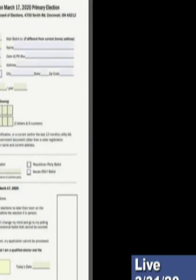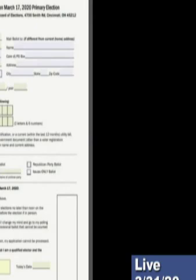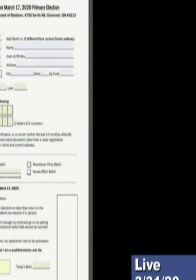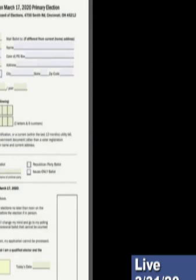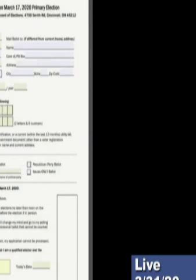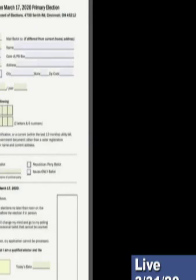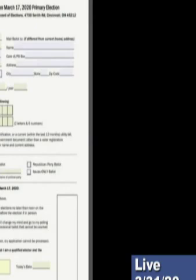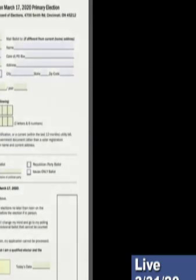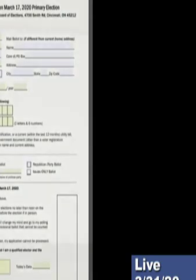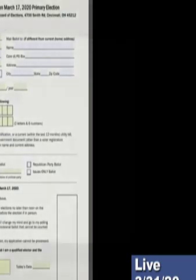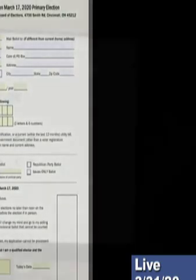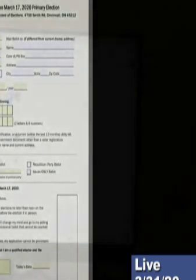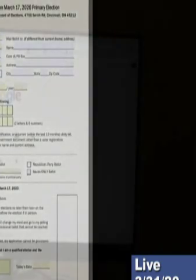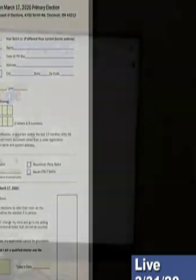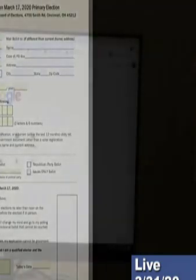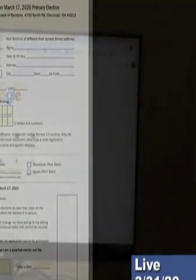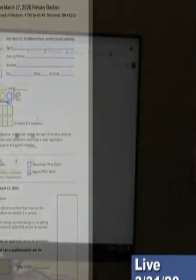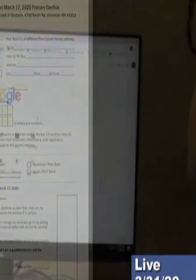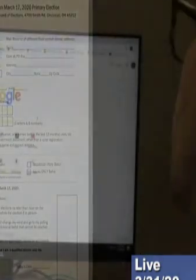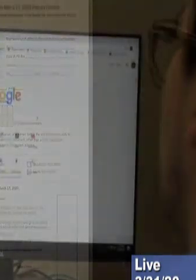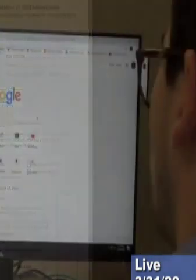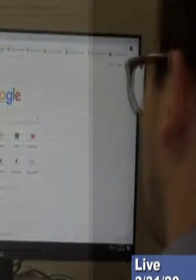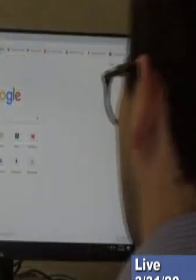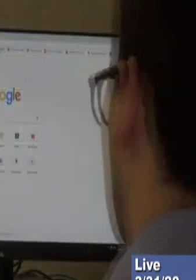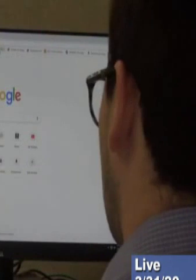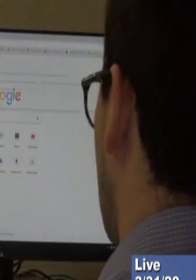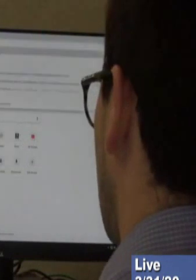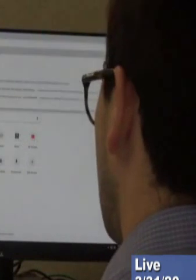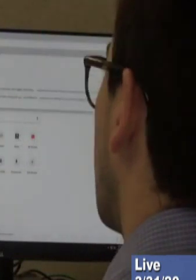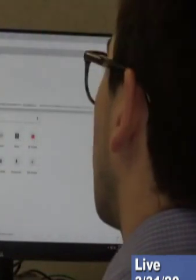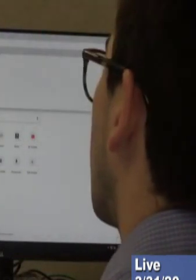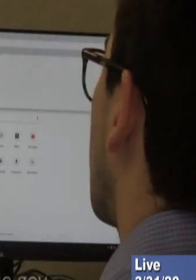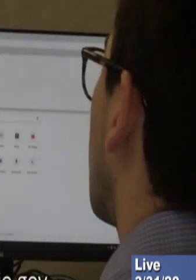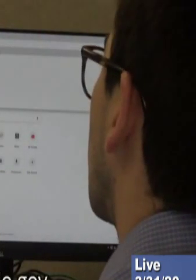required information is highlighted this application can be found on our website